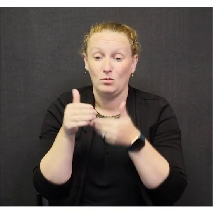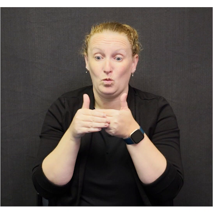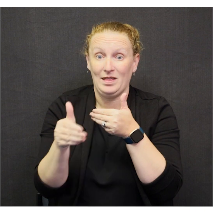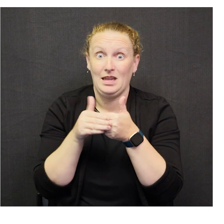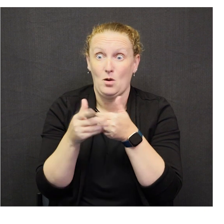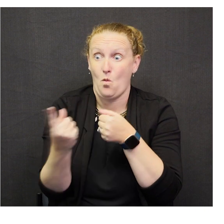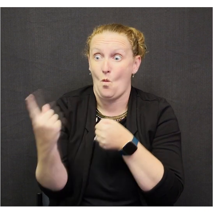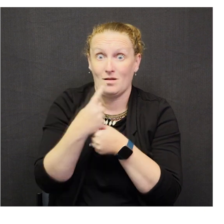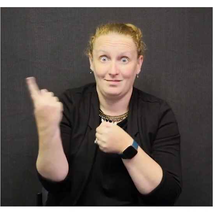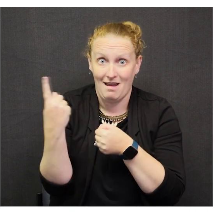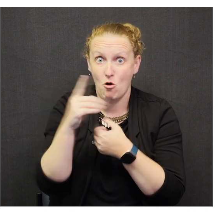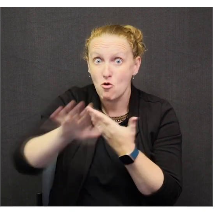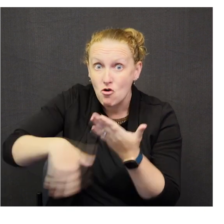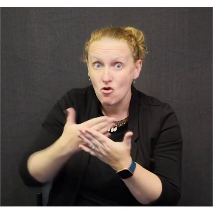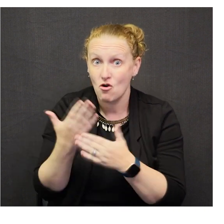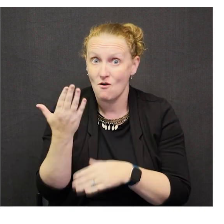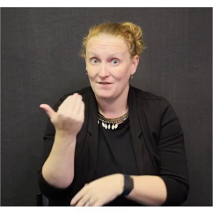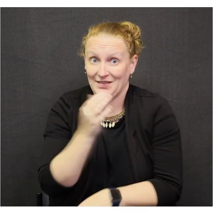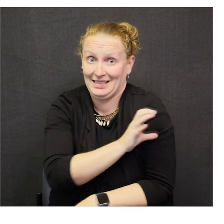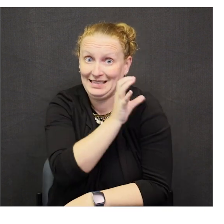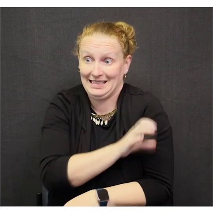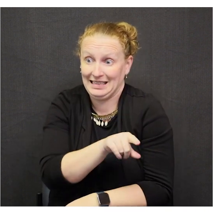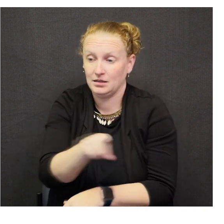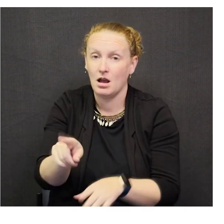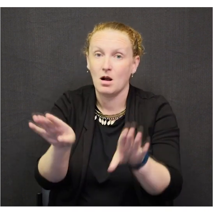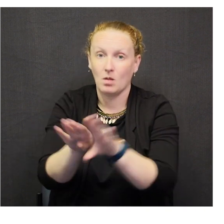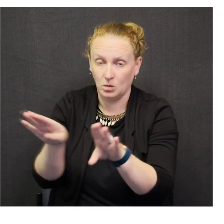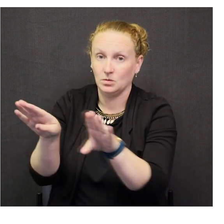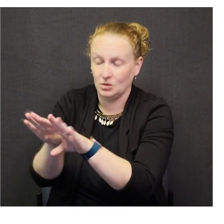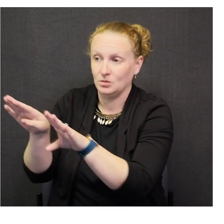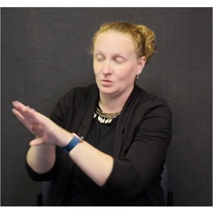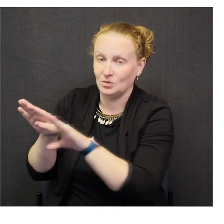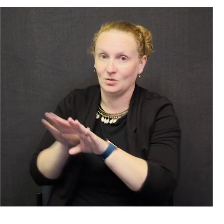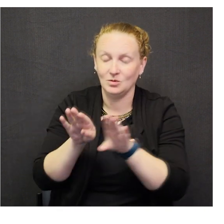were beginning to female to their patients by phone. And they were looking at how to